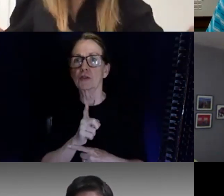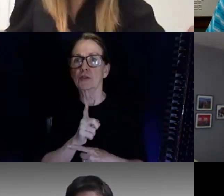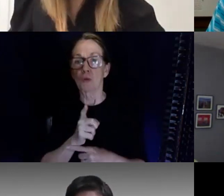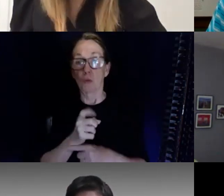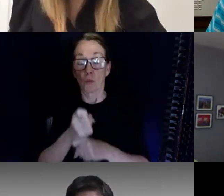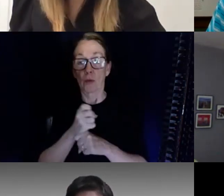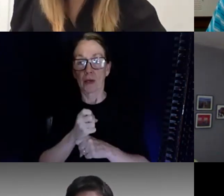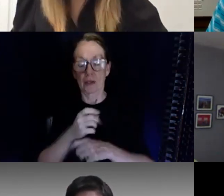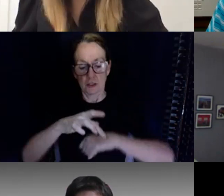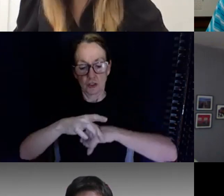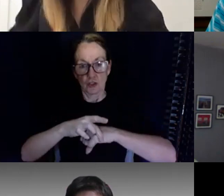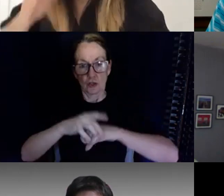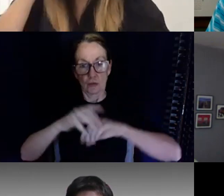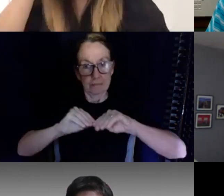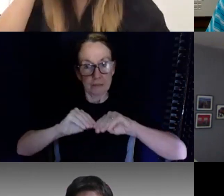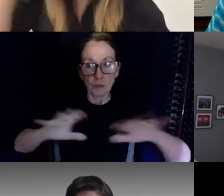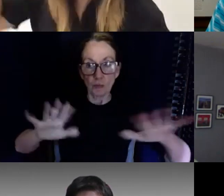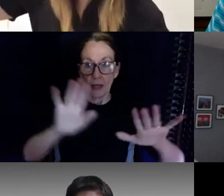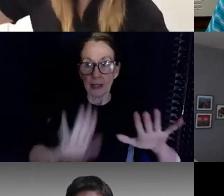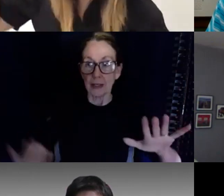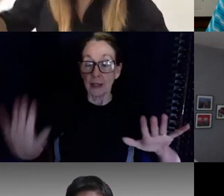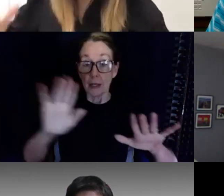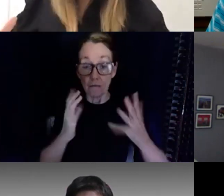CERTAINLY, WE COULD TAKE THE TIME TO COMPRISE A LIST OURSELVES, DO THE RESEARCH, REACH OUT.